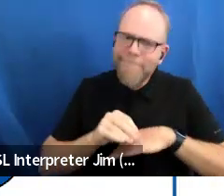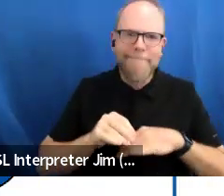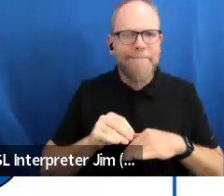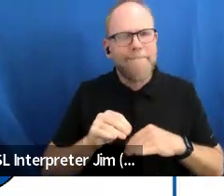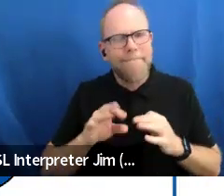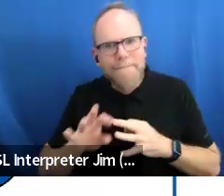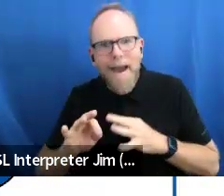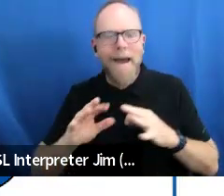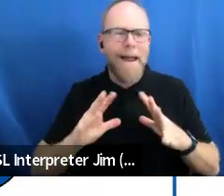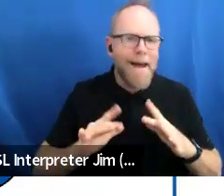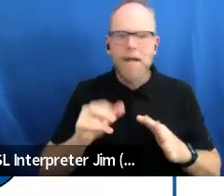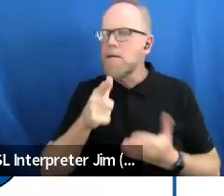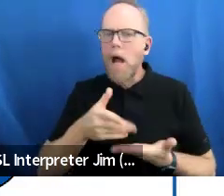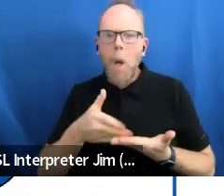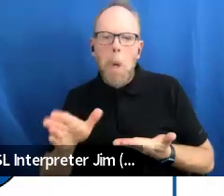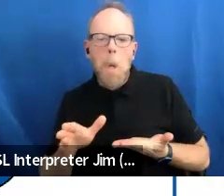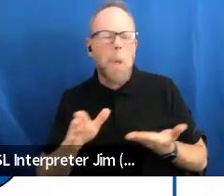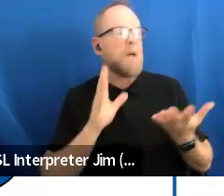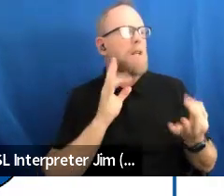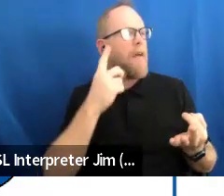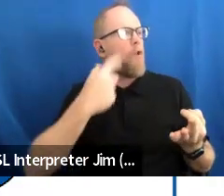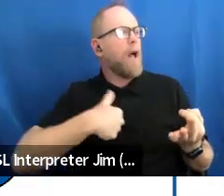saying what's good for us. SONYA RAVIPATI: Exactly.